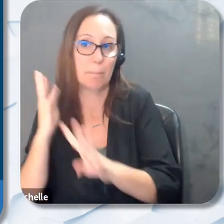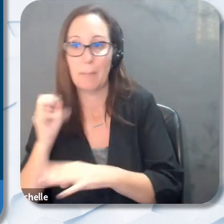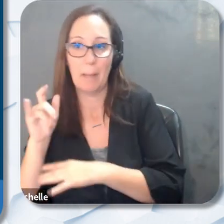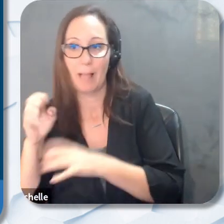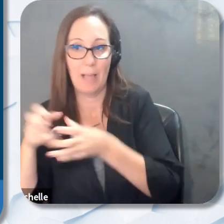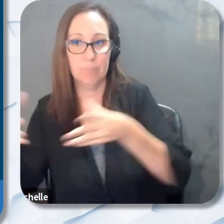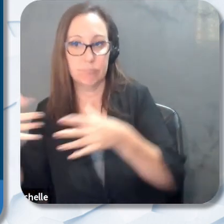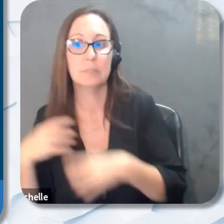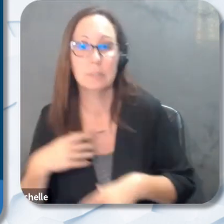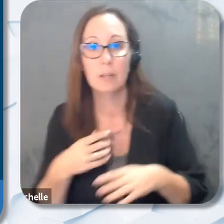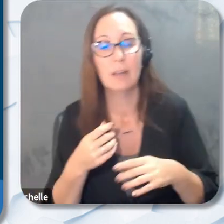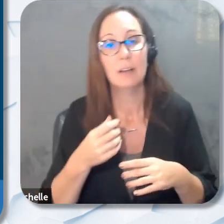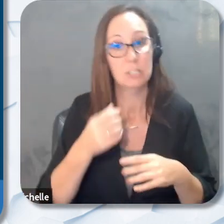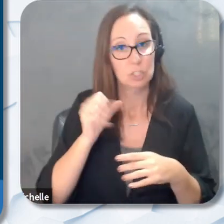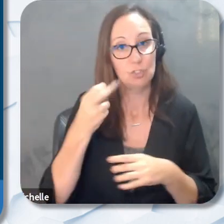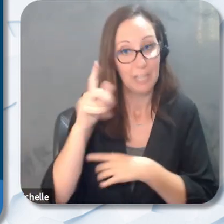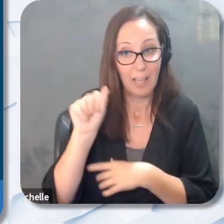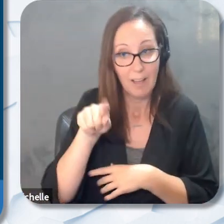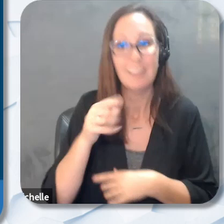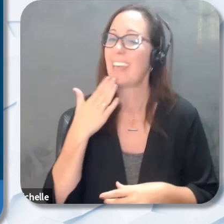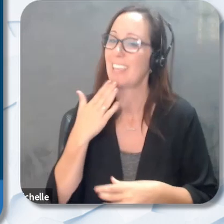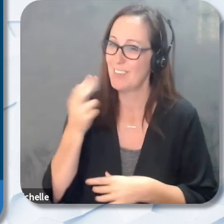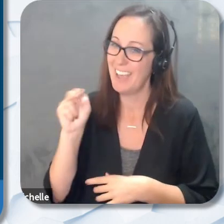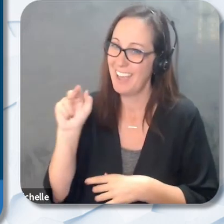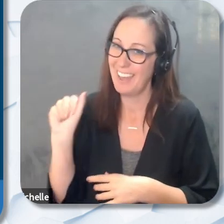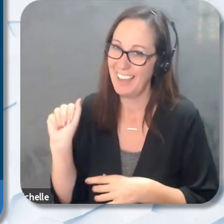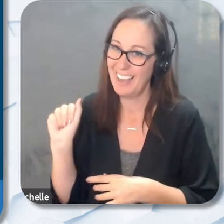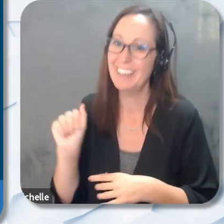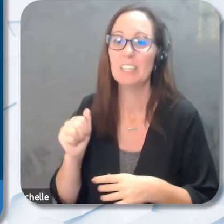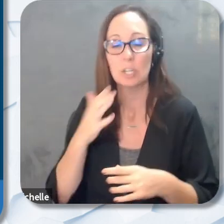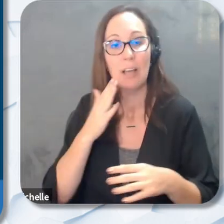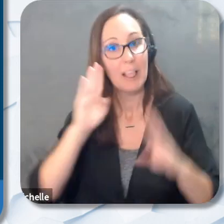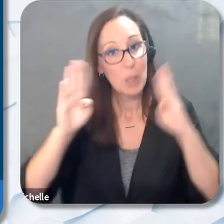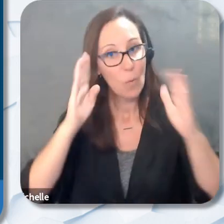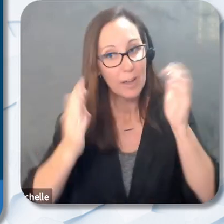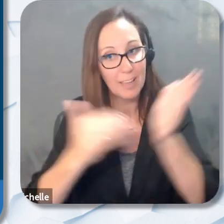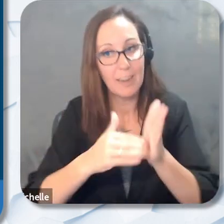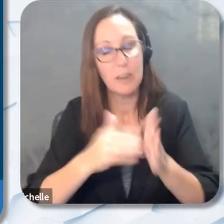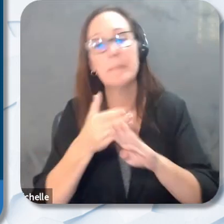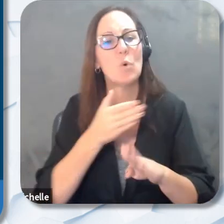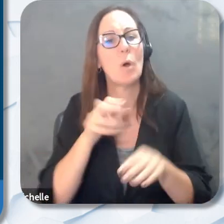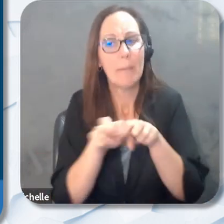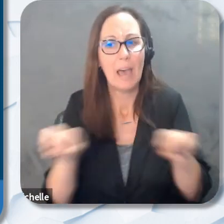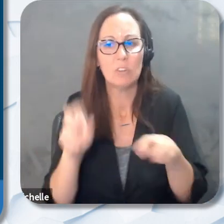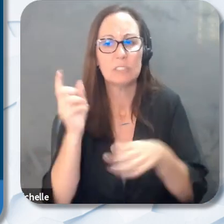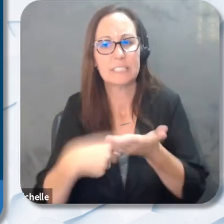Thank you so much Hannah Hello again before we begin our panelists discussion regarding how